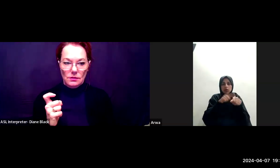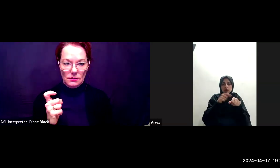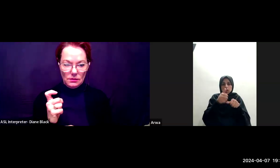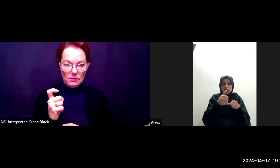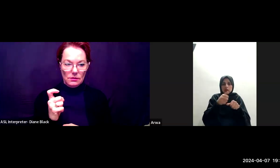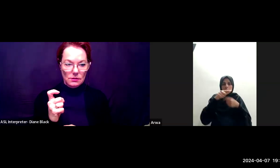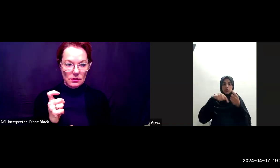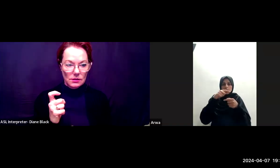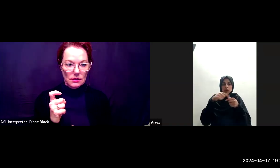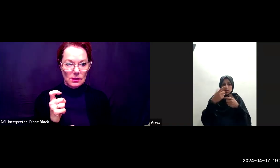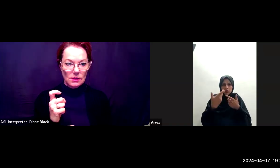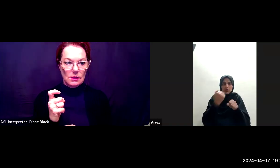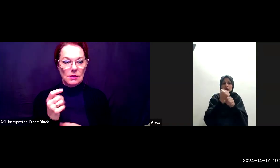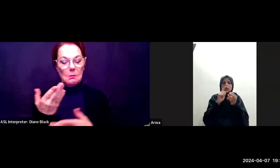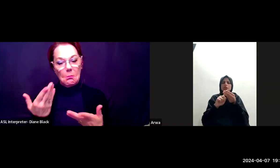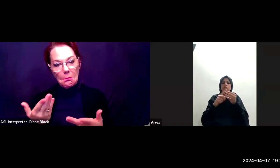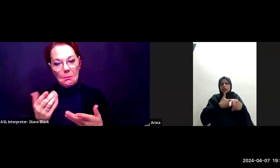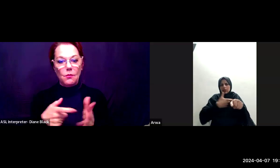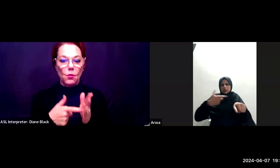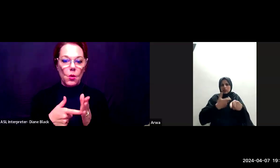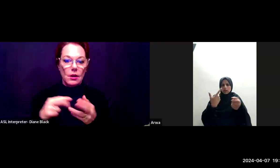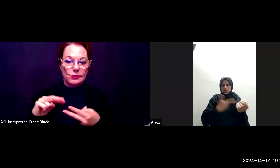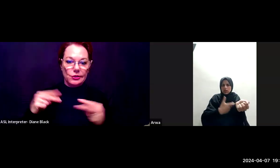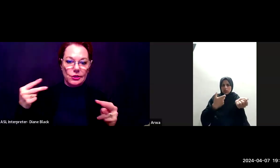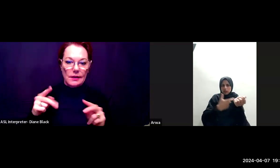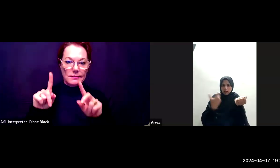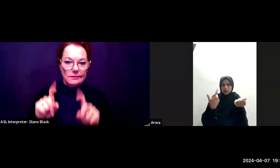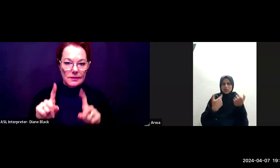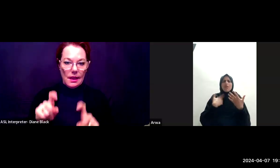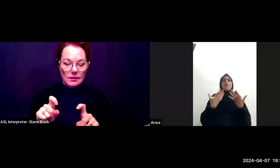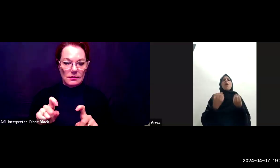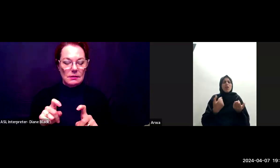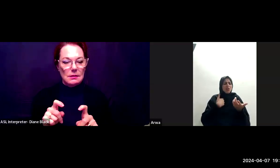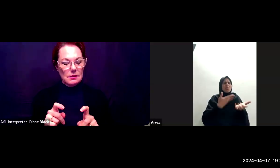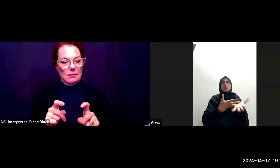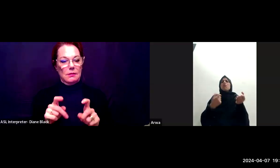you to do a genetic test, you should ask why should I do the test . Okay everybody should not